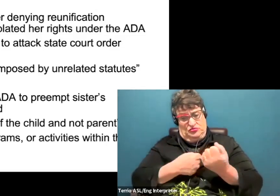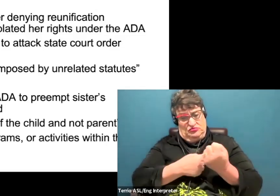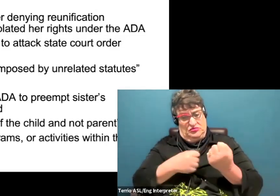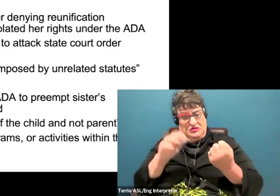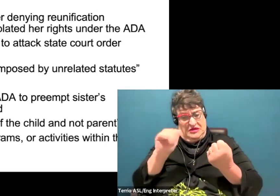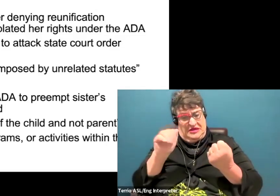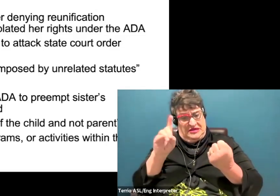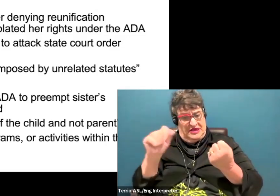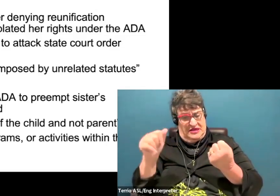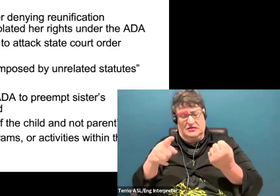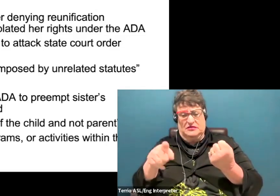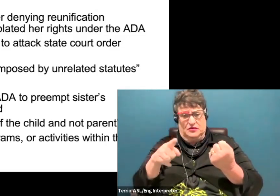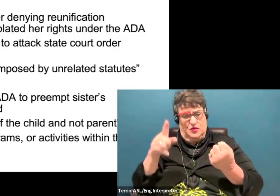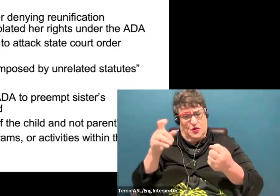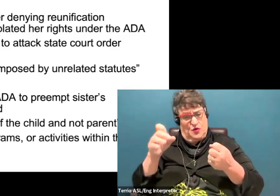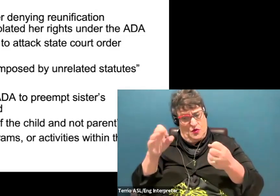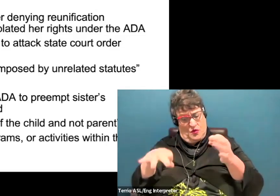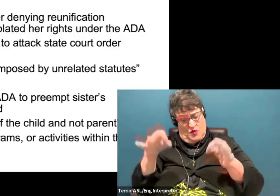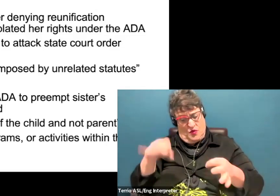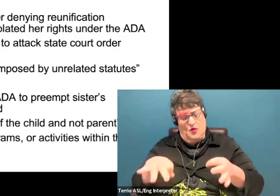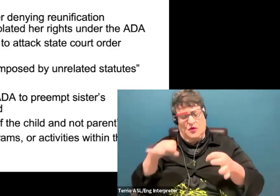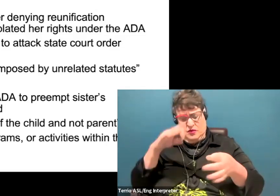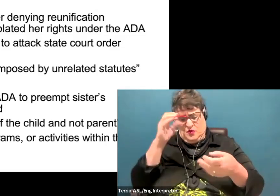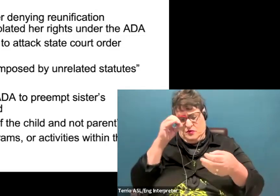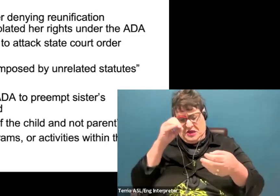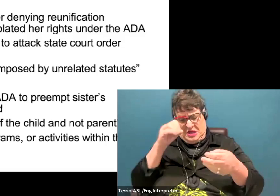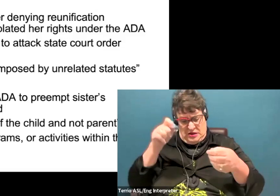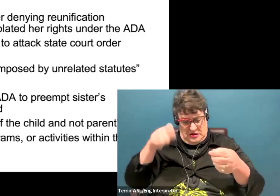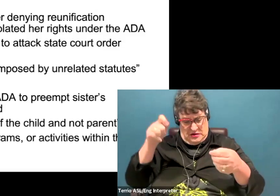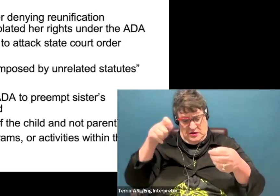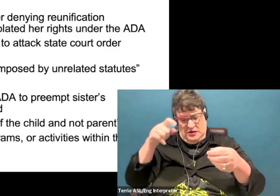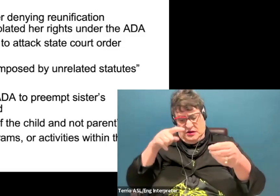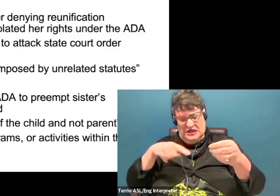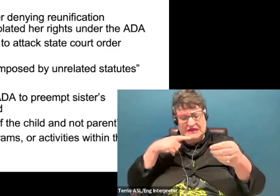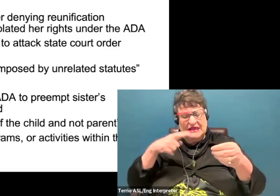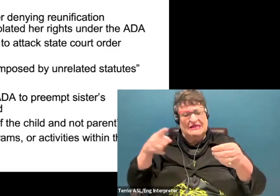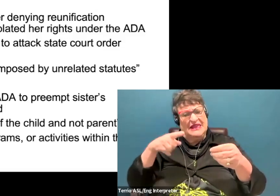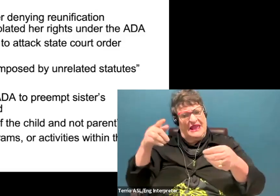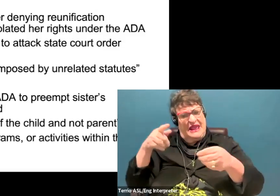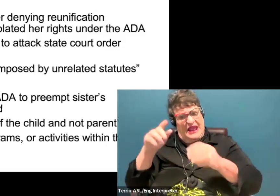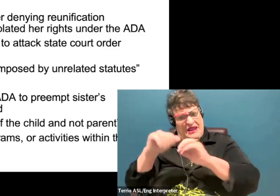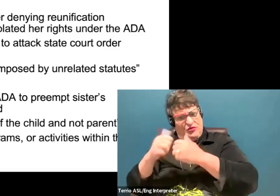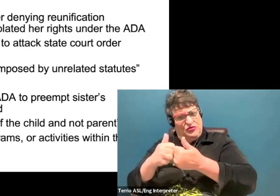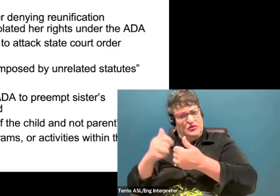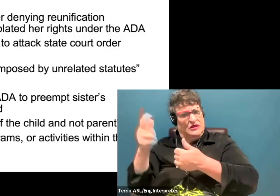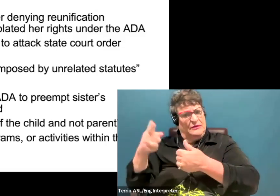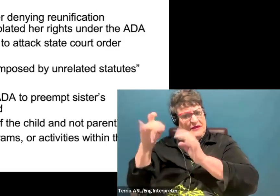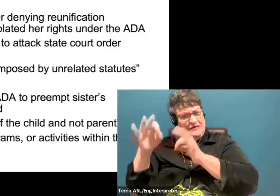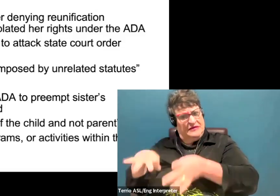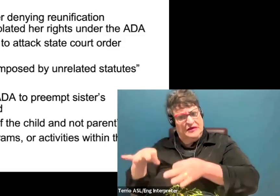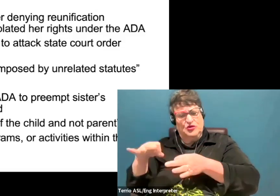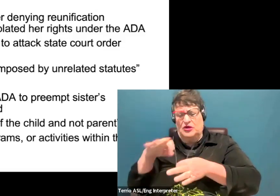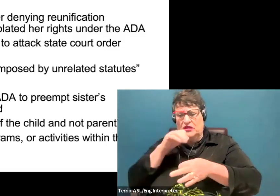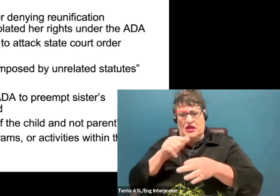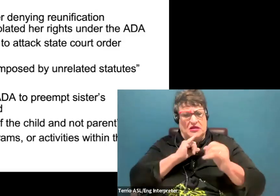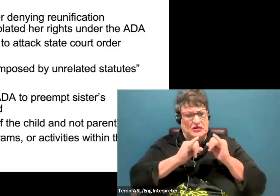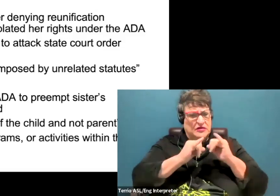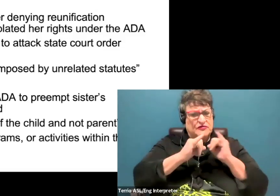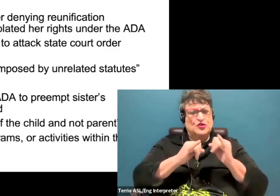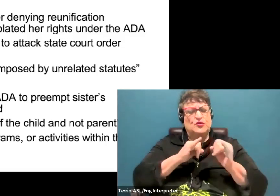mentions that the agency made this decision without even interviewing her. So it's based on speculation of what her diagnosis is. It's based on what other people are saying.